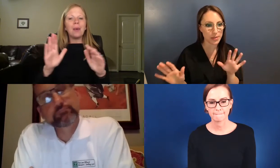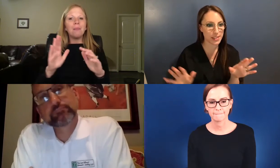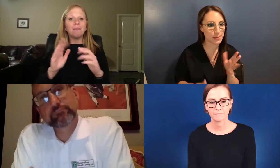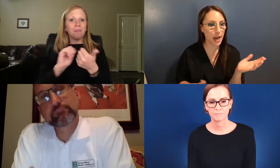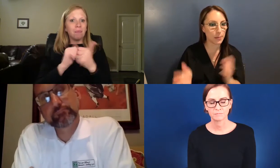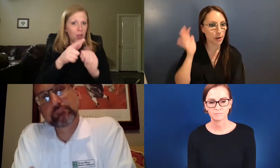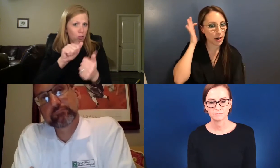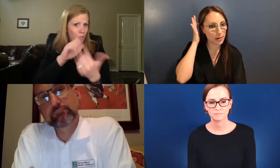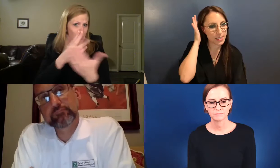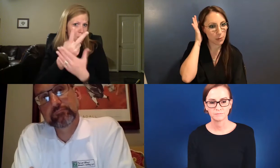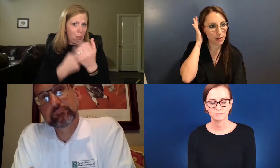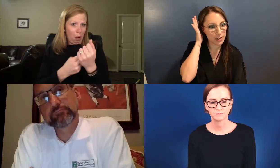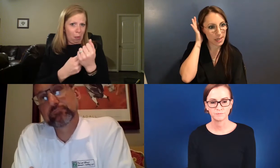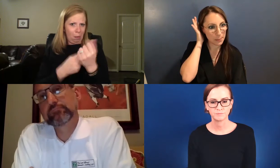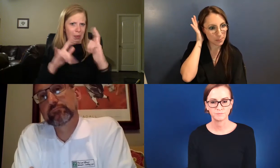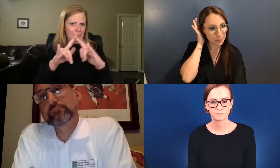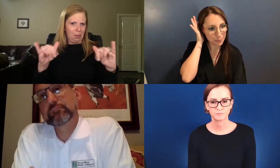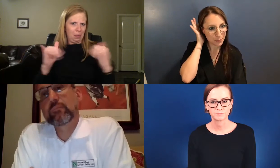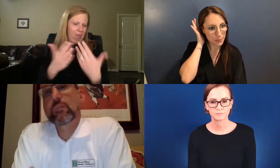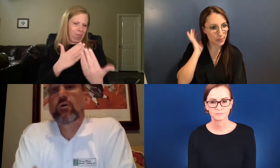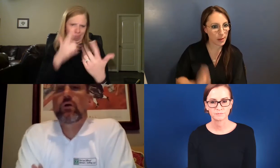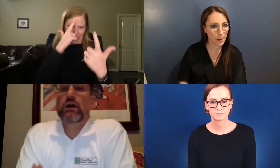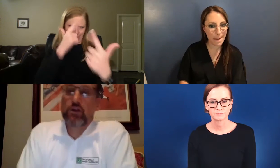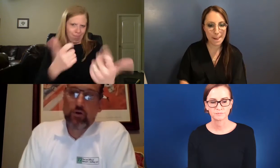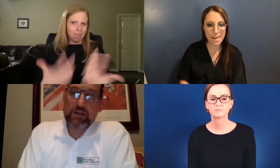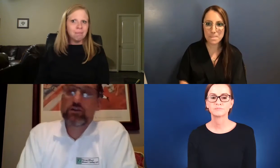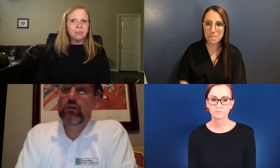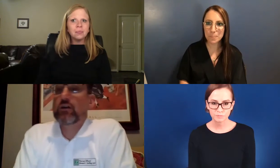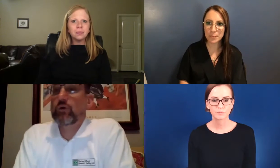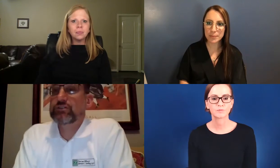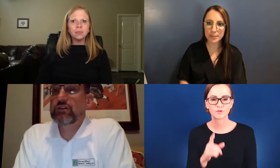at the same time or take one at a time. Right, no, I saw that question,